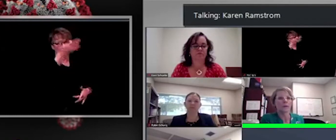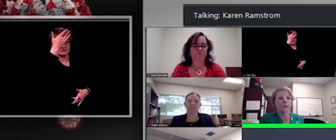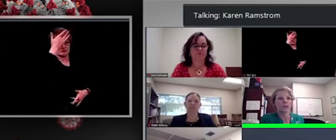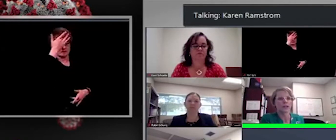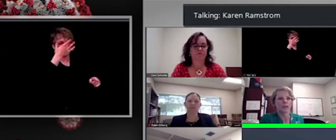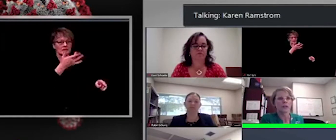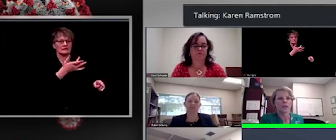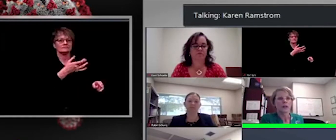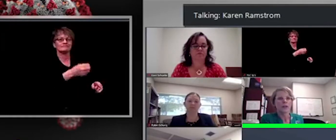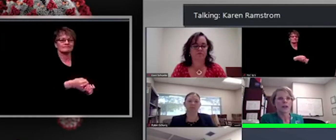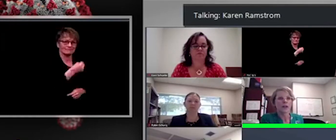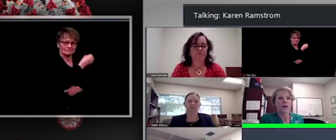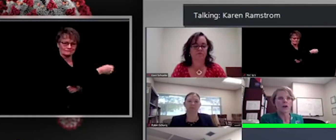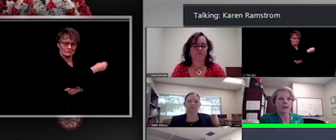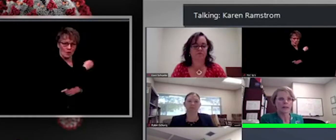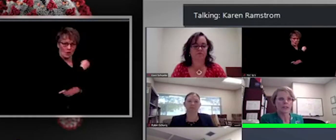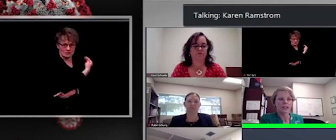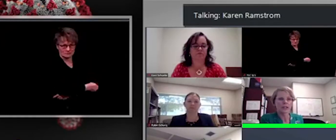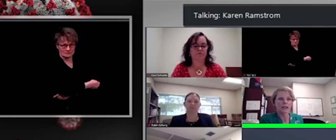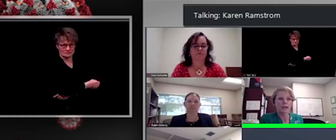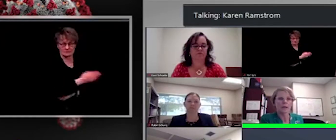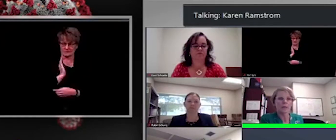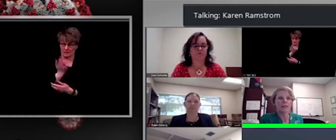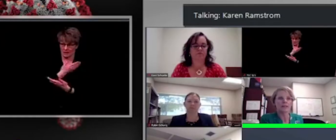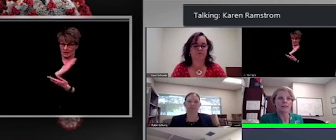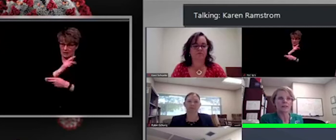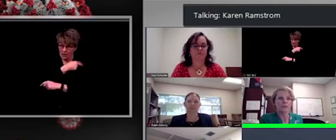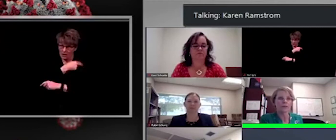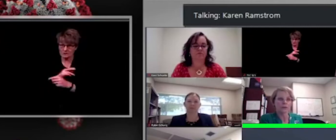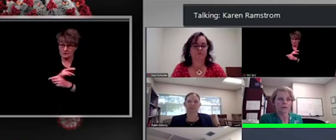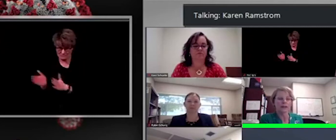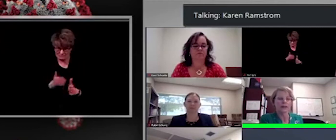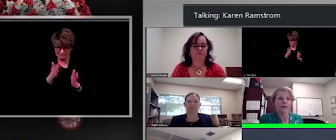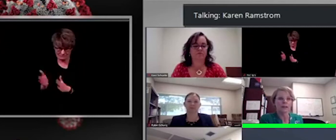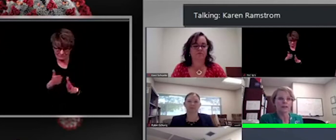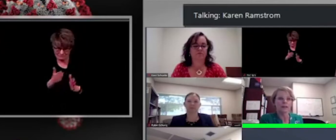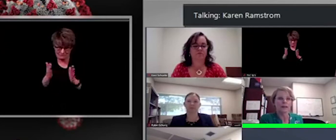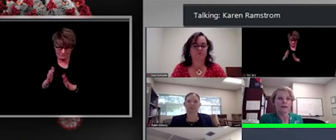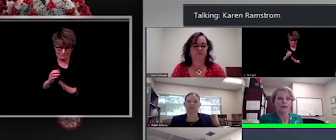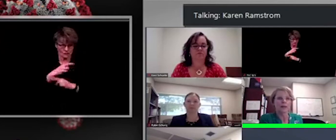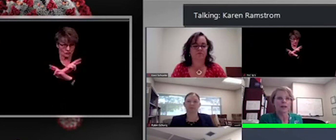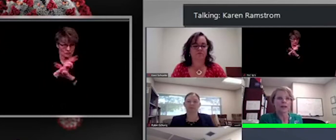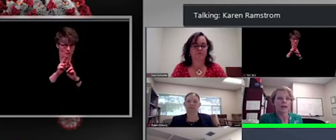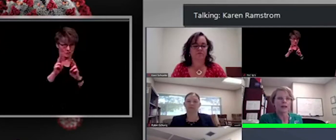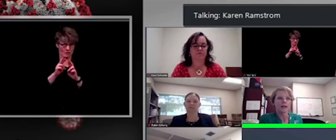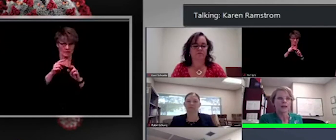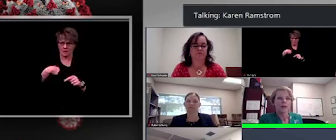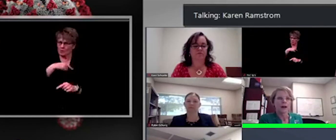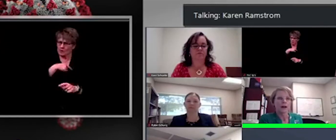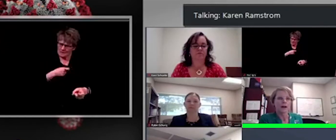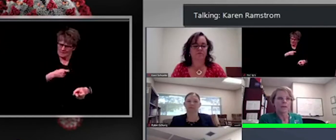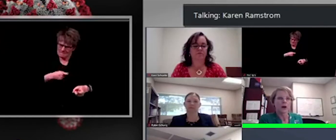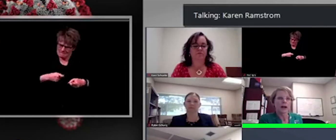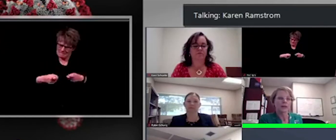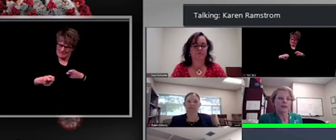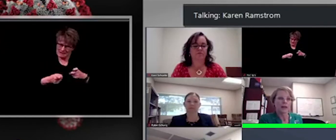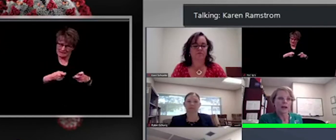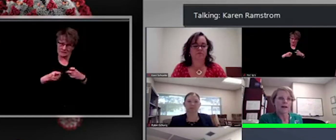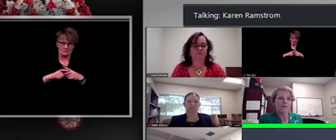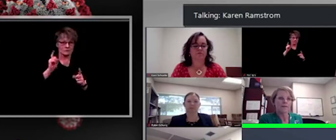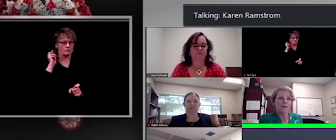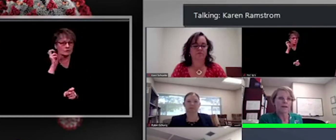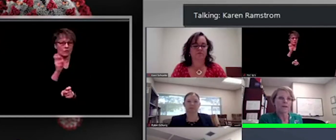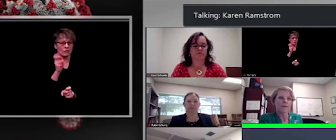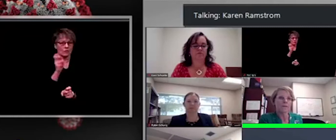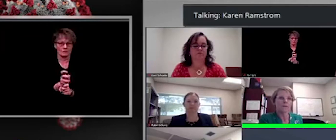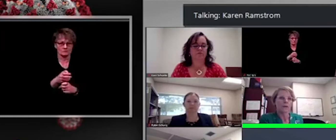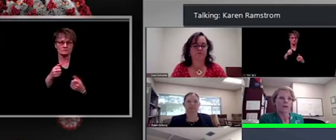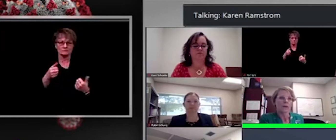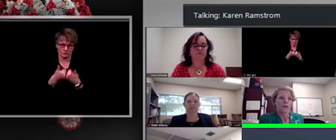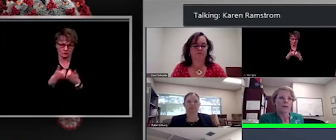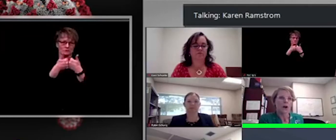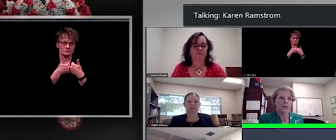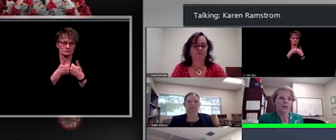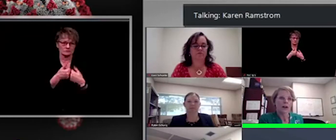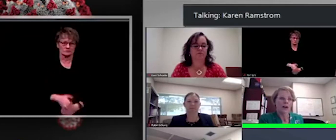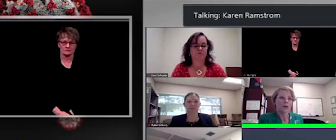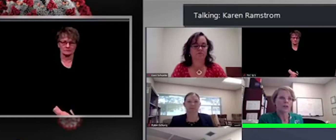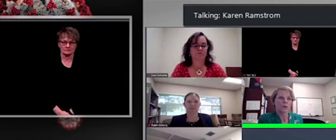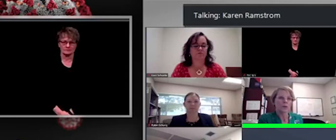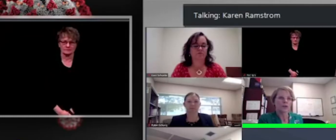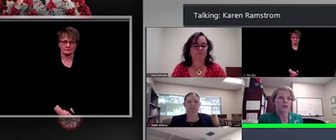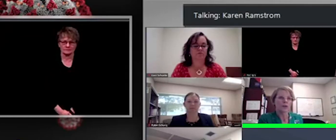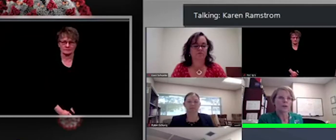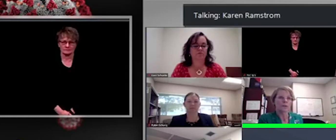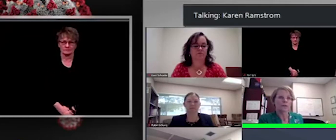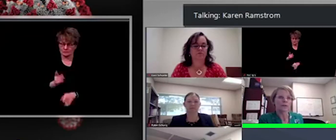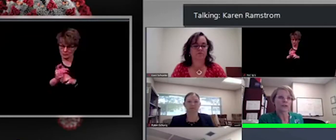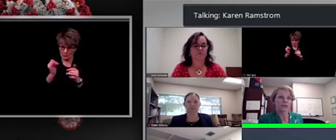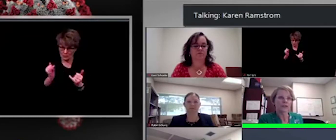preparation. They are managing but it's difficult. They are having to have longer hours for staff